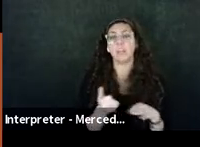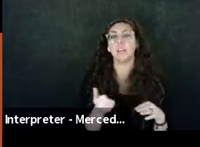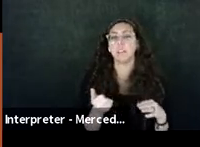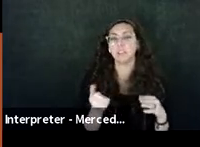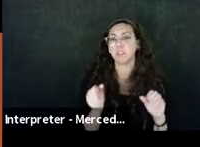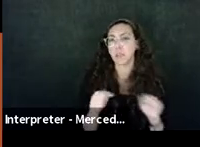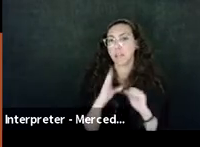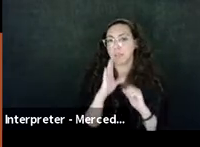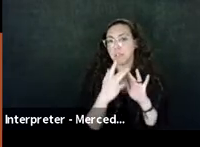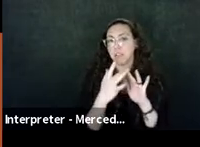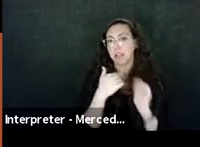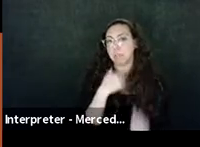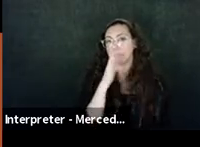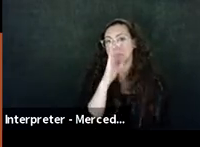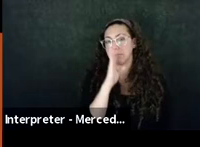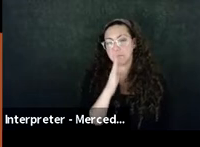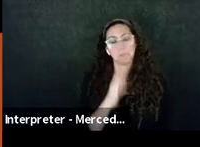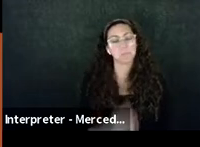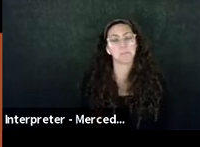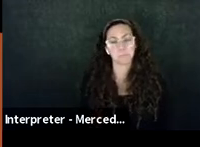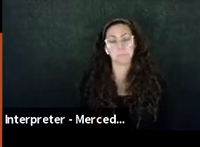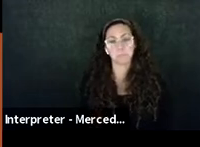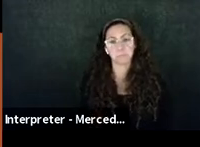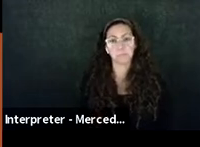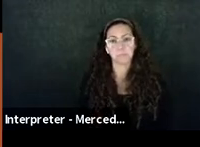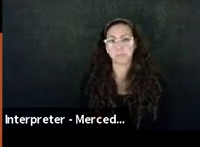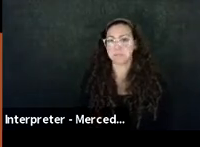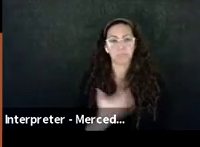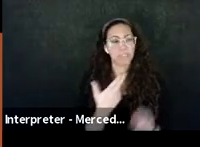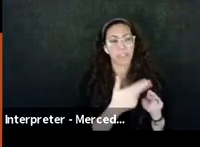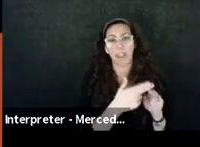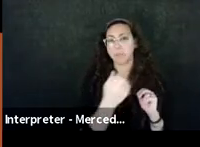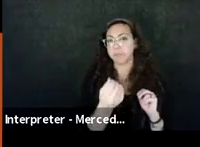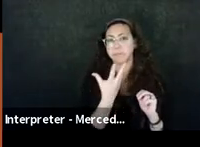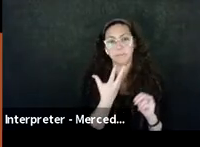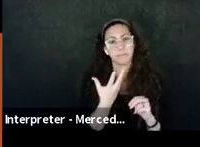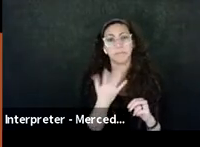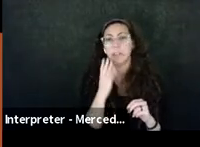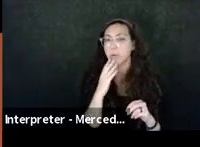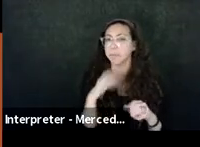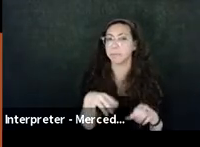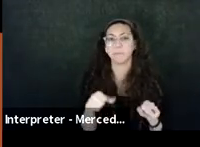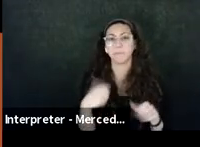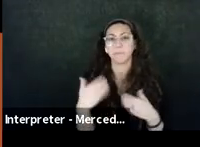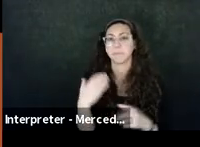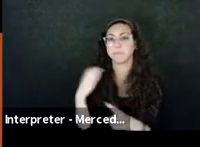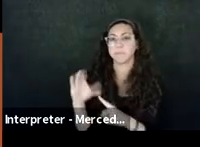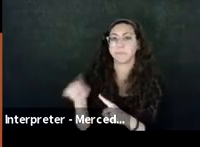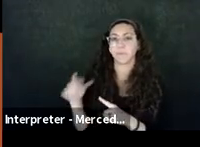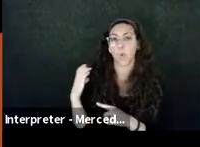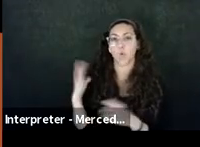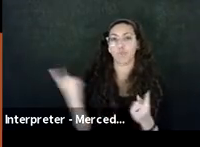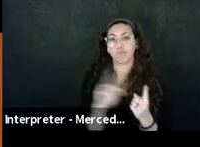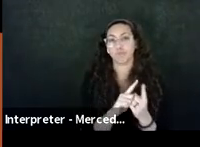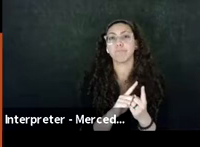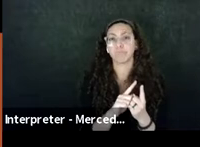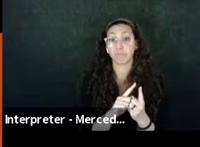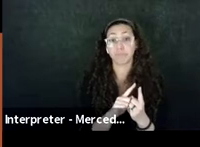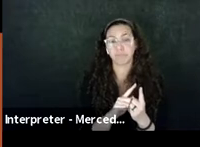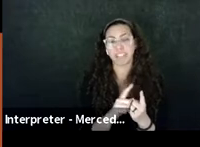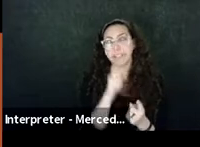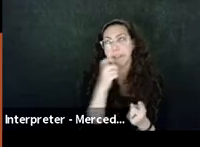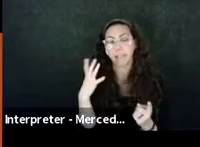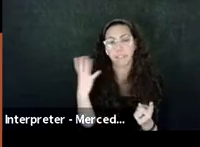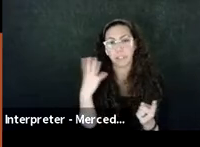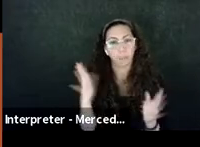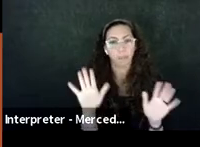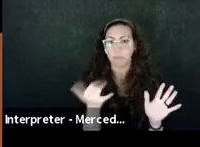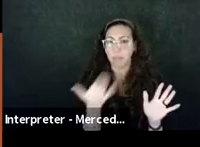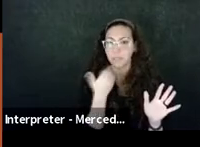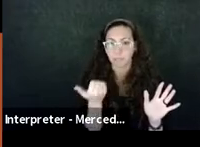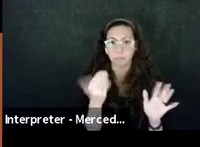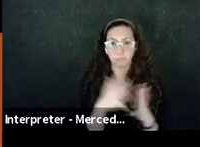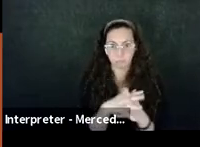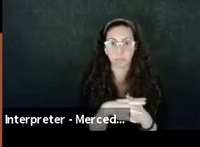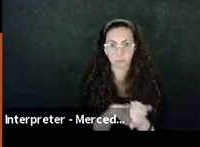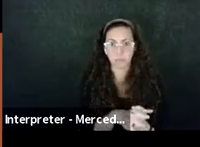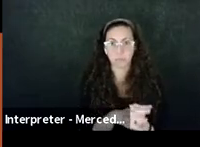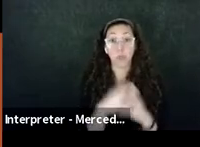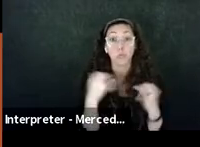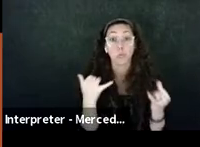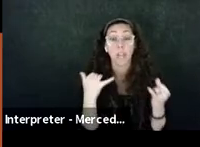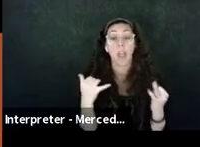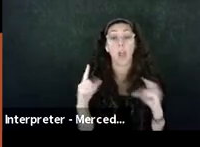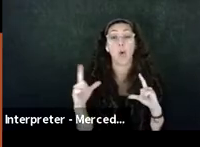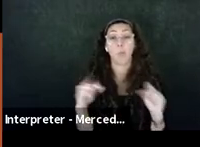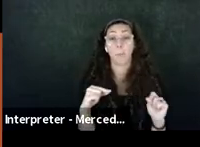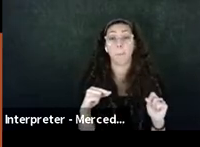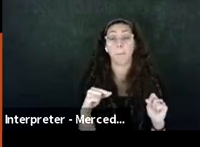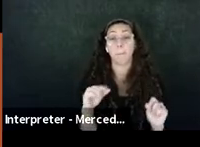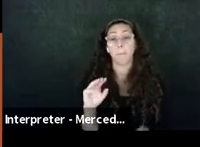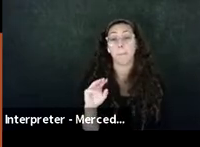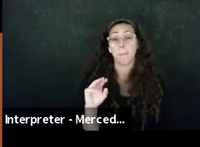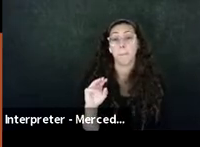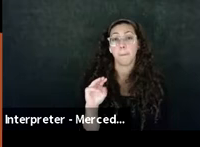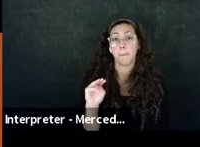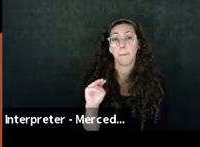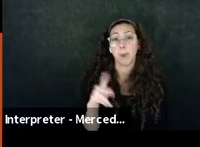Natalie Chavez: If you could just individually, email me the name. I'll take it from there. And like I said, it's not sophisticated, but it's the best we can do for the moment. Okay. So at this point, I'm just going to take, I take myself off here and I'm gonna go ahead and bring up the PowerPoint for